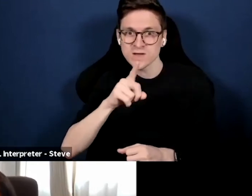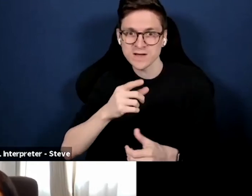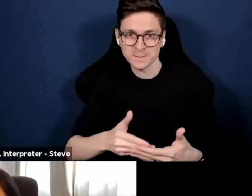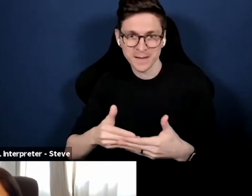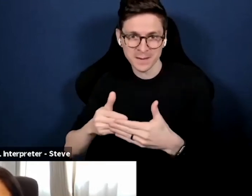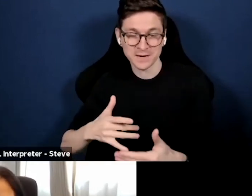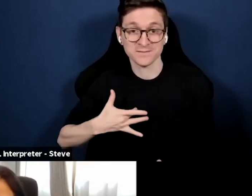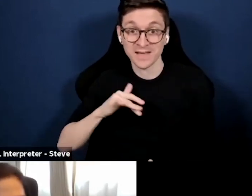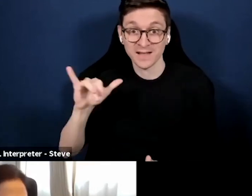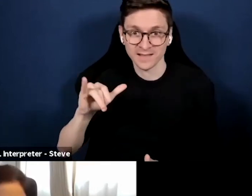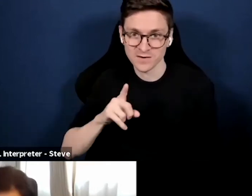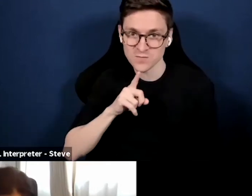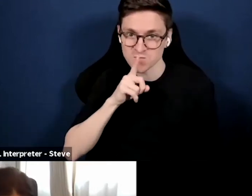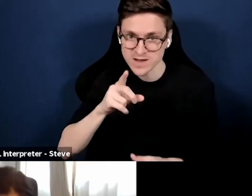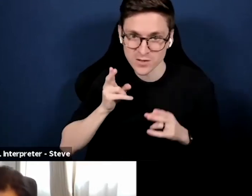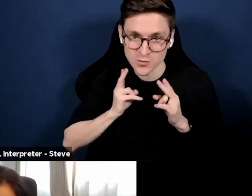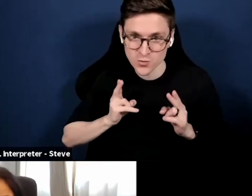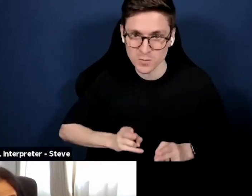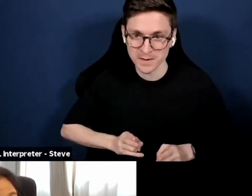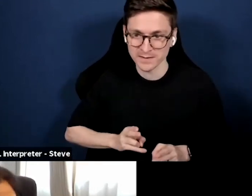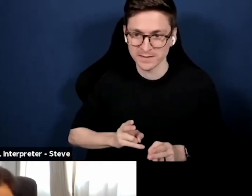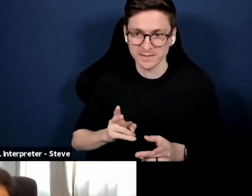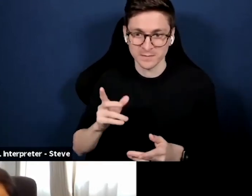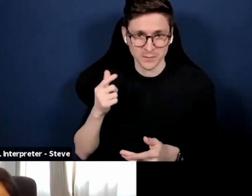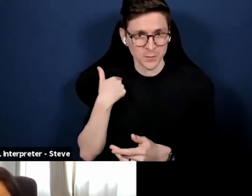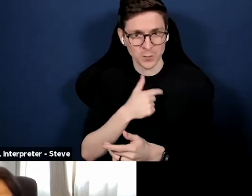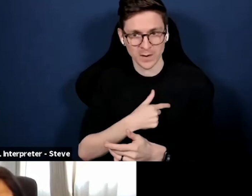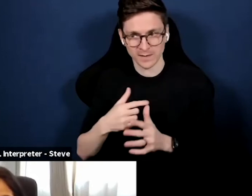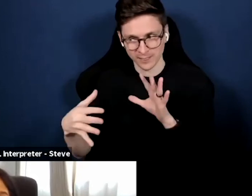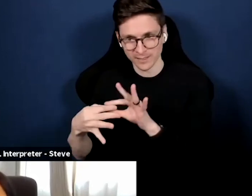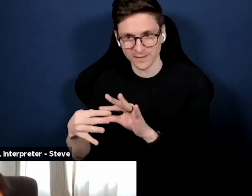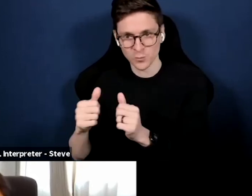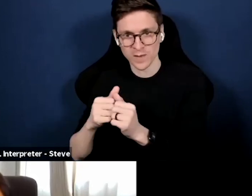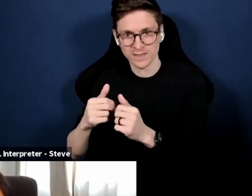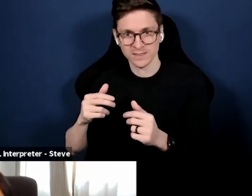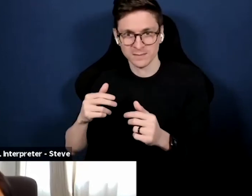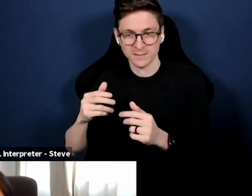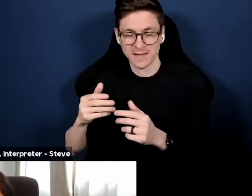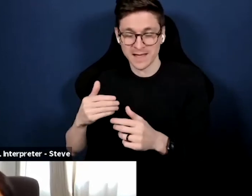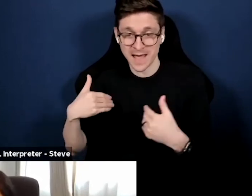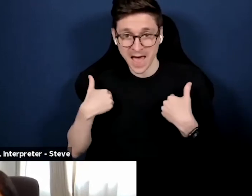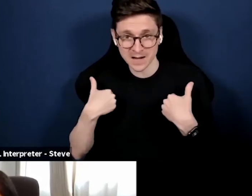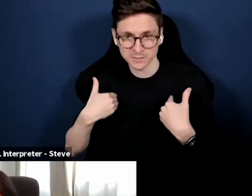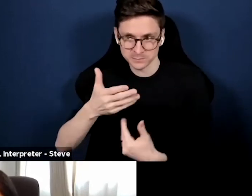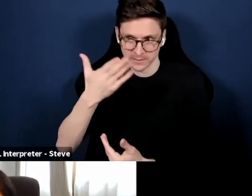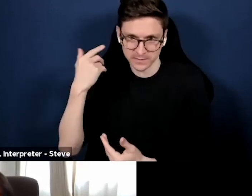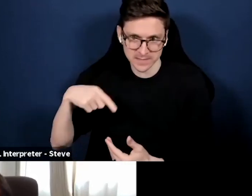we do that very easily with animals because as you said they respond to us um we've read that